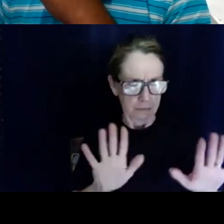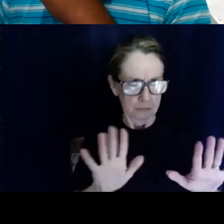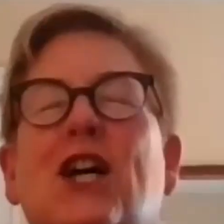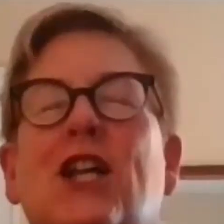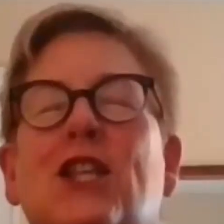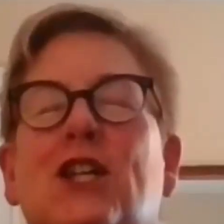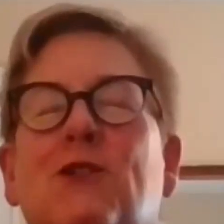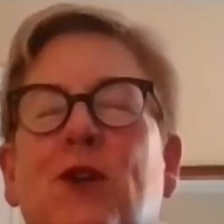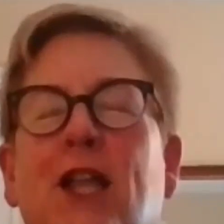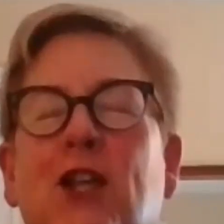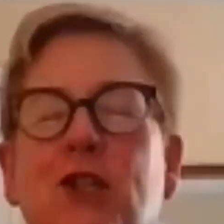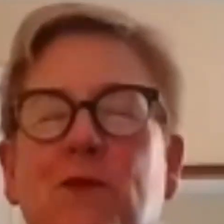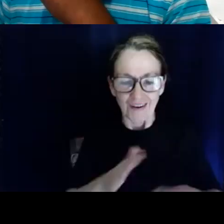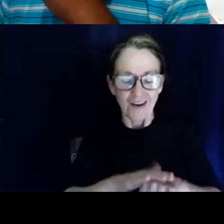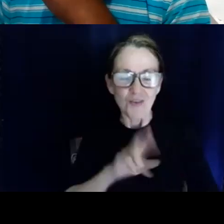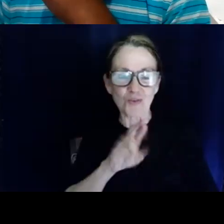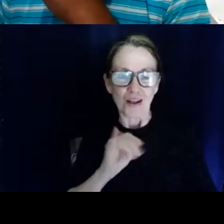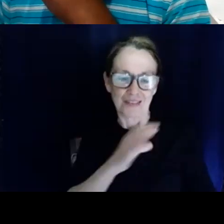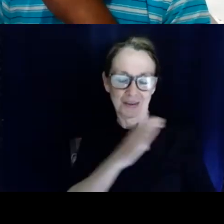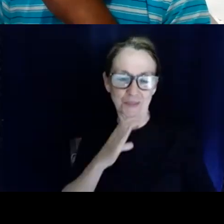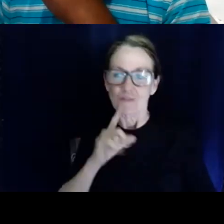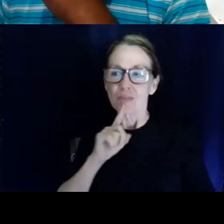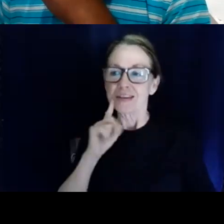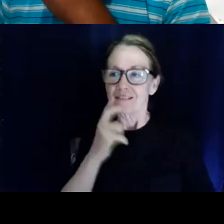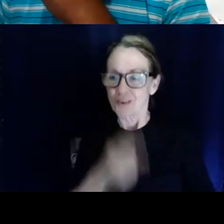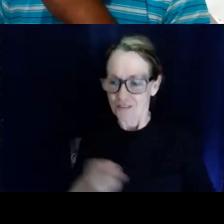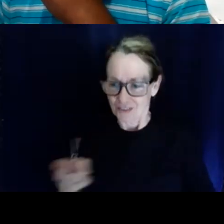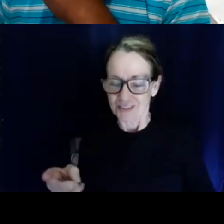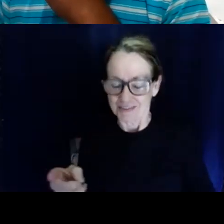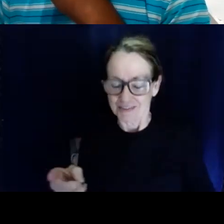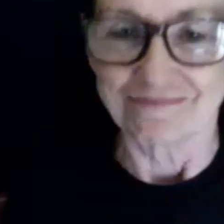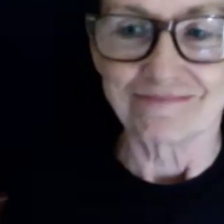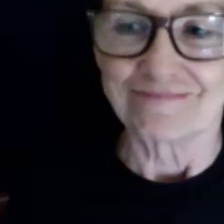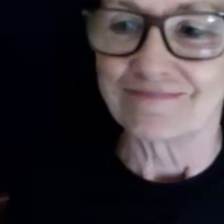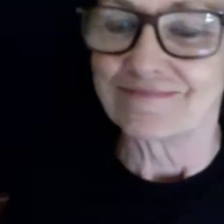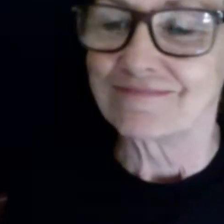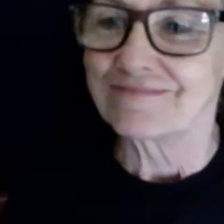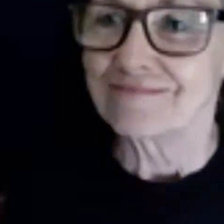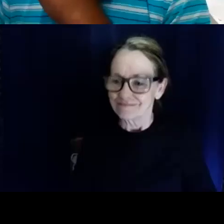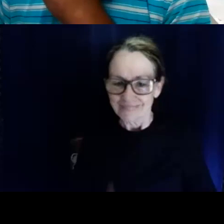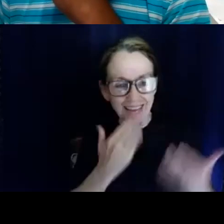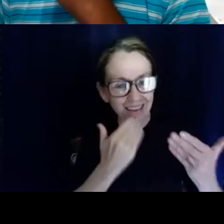NICE TO SEE EVERYONE TODAY. >> BRETT HAYES: THANKS FOR JOINS US. CAROLINE?